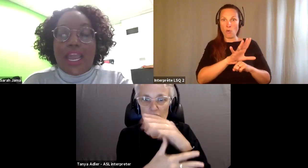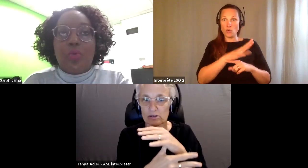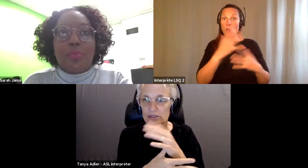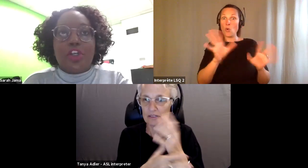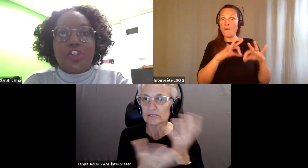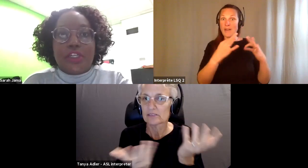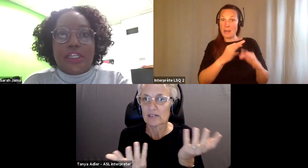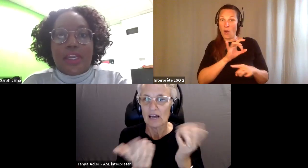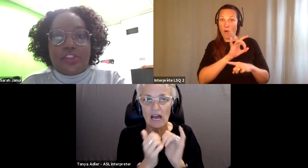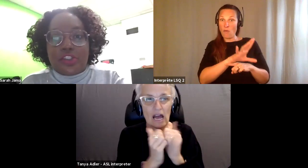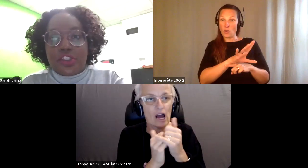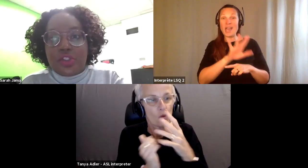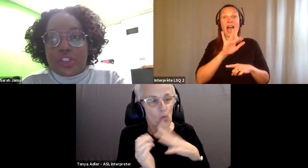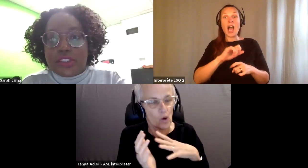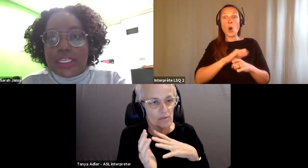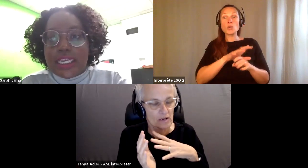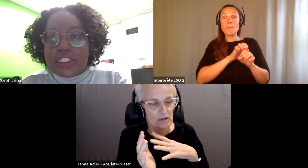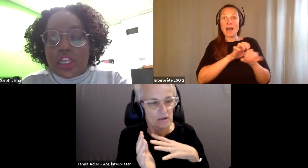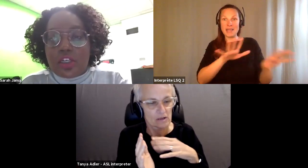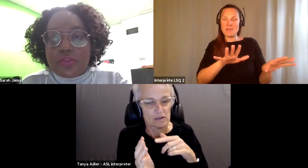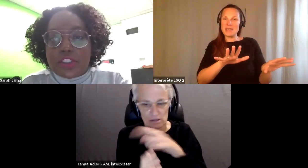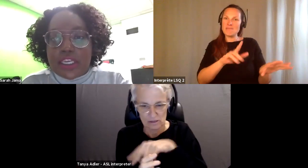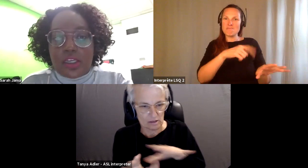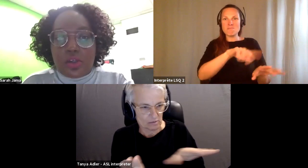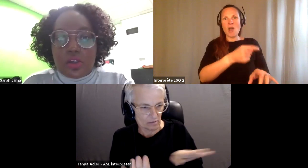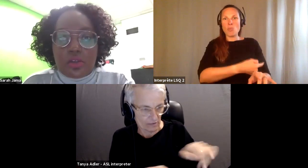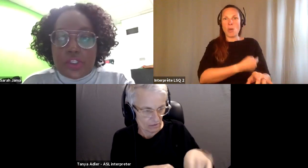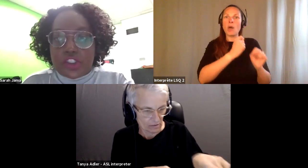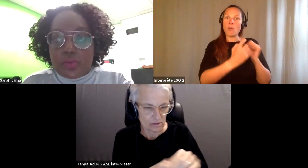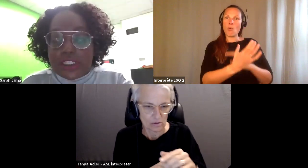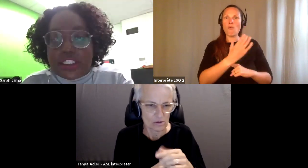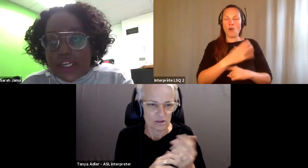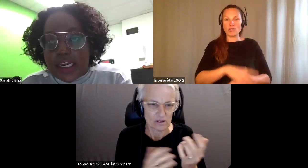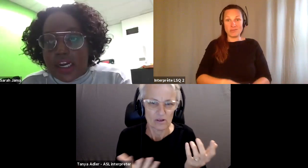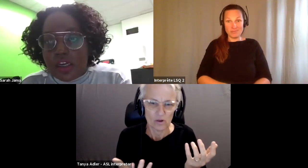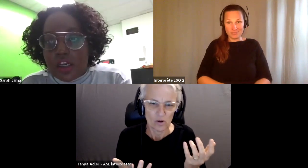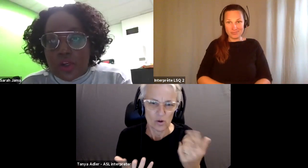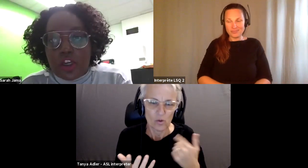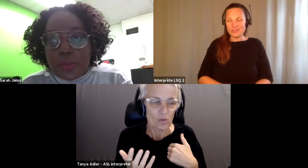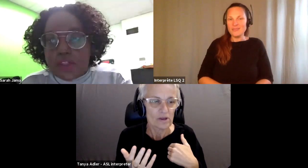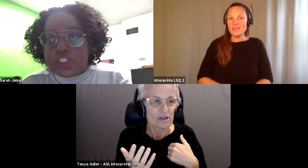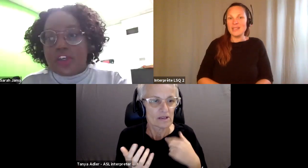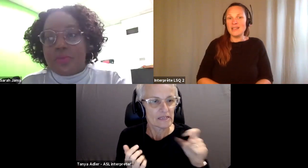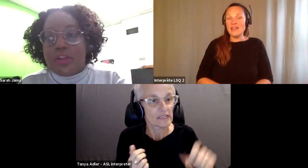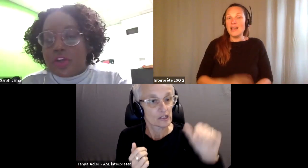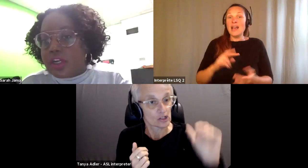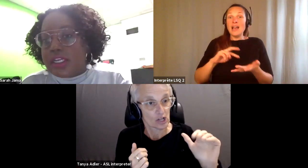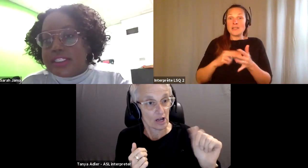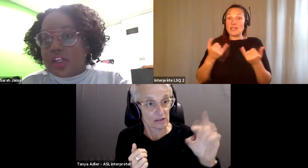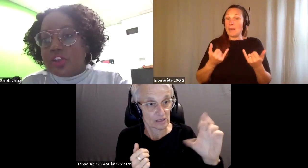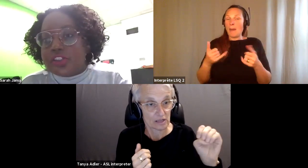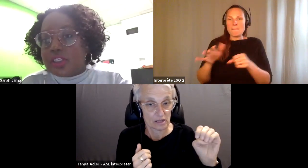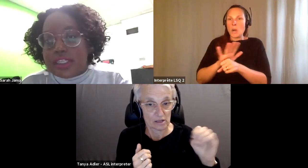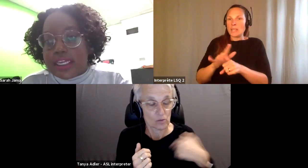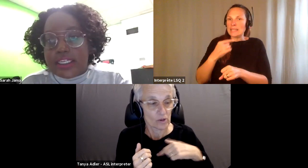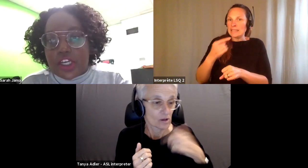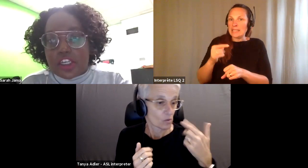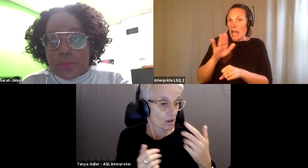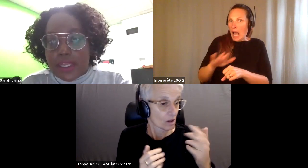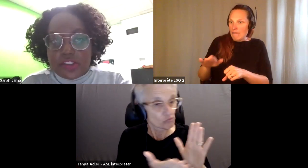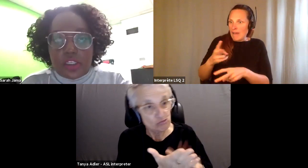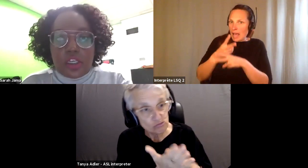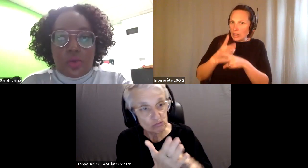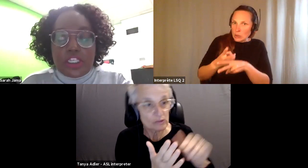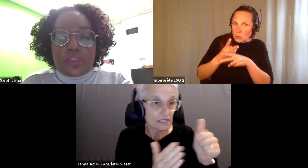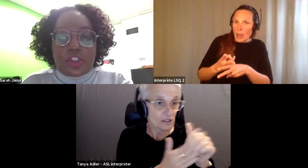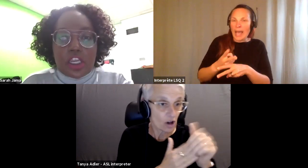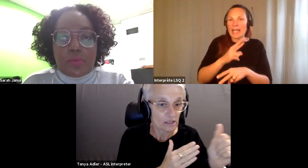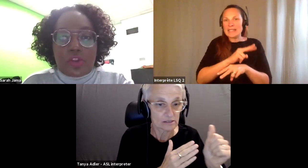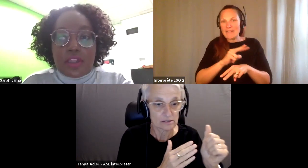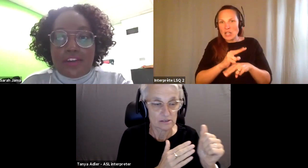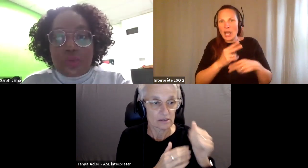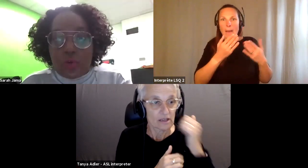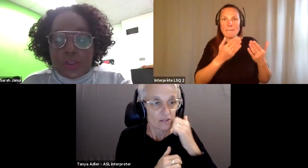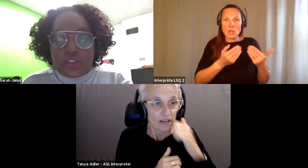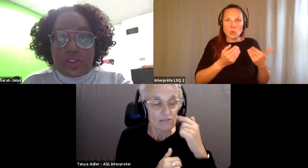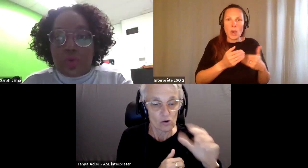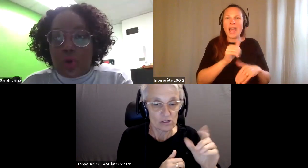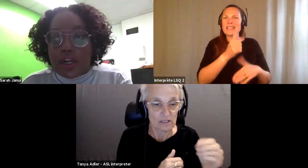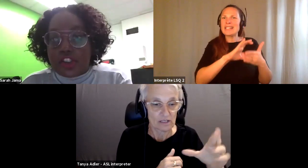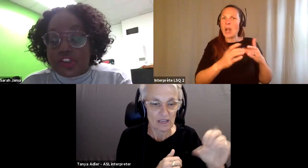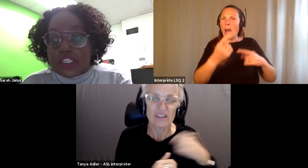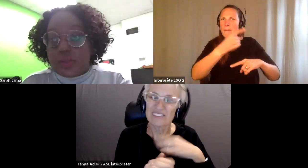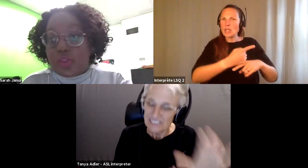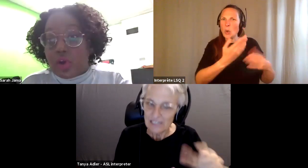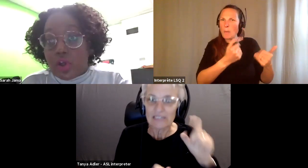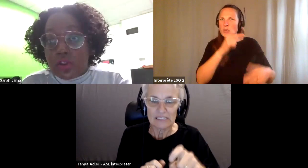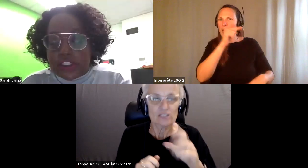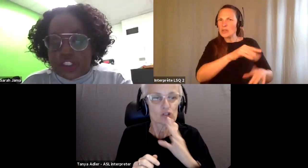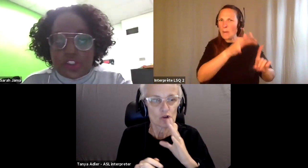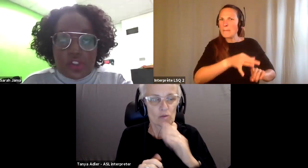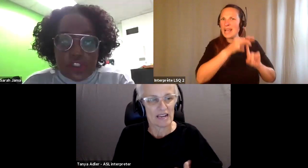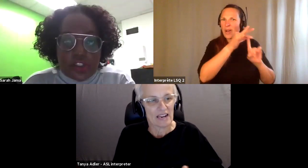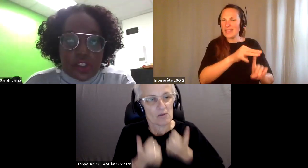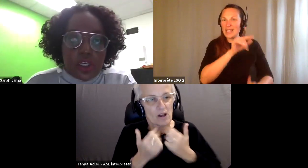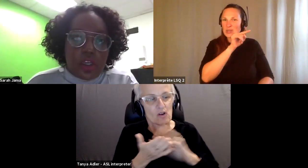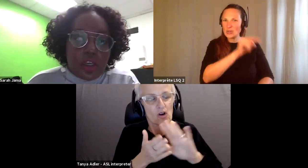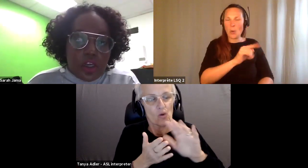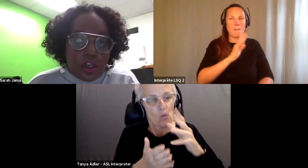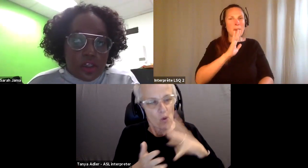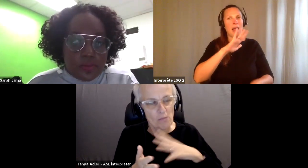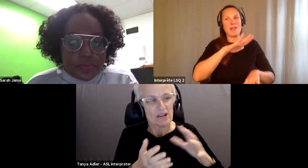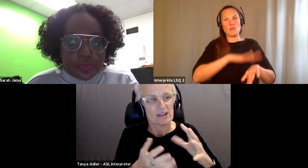Sarah Jama: How, women are treated by these institutions it's not enough to say, we just need childcare we're going to applaud this government for $10 a day childcare funds, we need to be talking about the lives of women who are intersecting all of these institutions and.